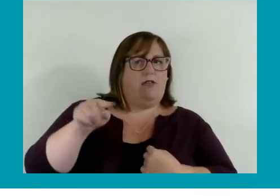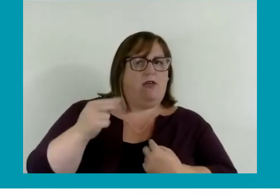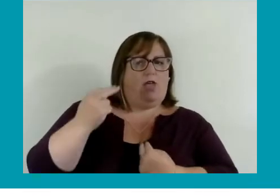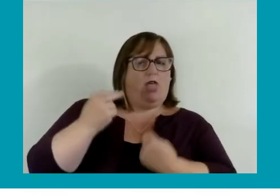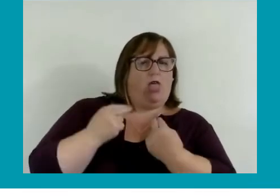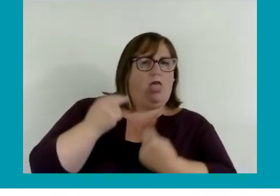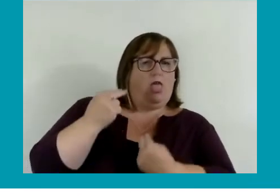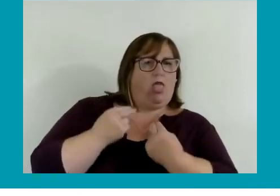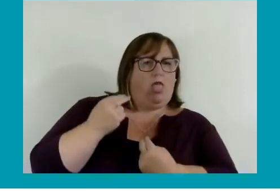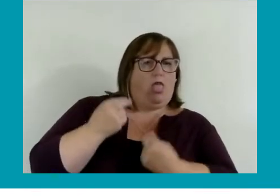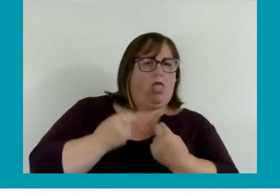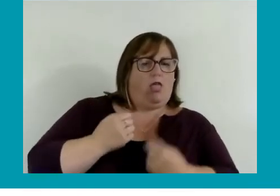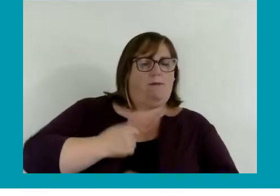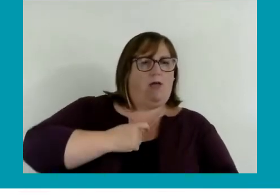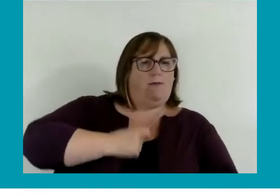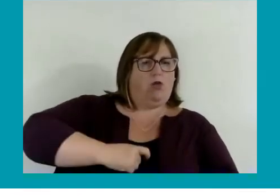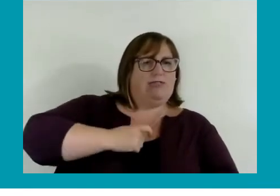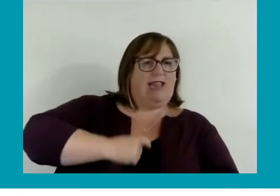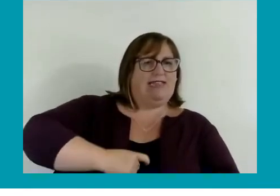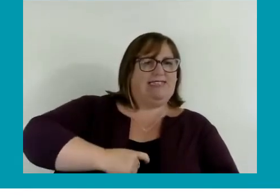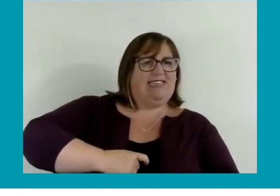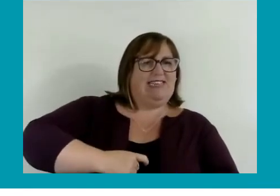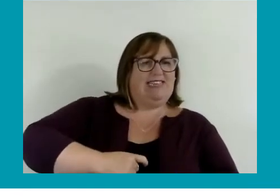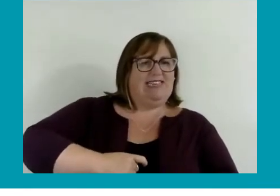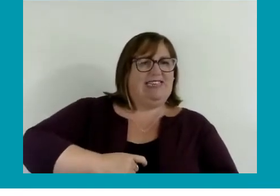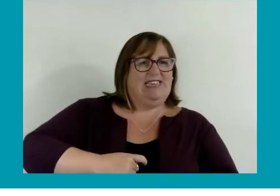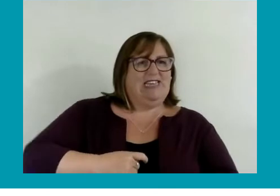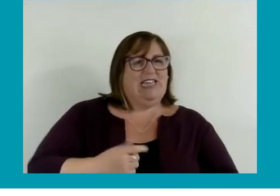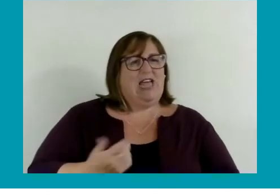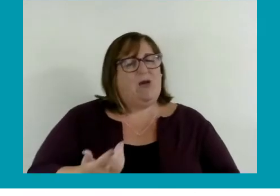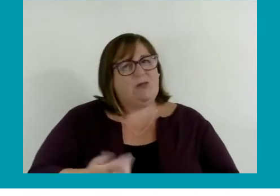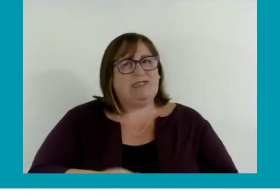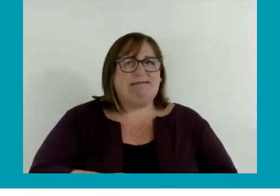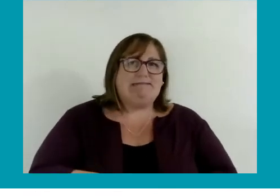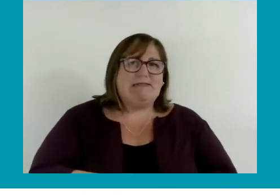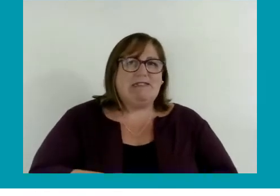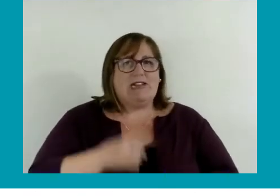or no is it like school because my brain doesn't work for yes and no and multiple choice questions